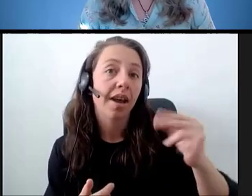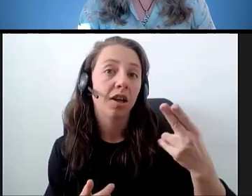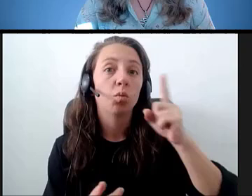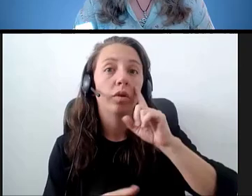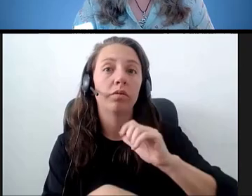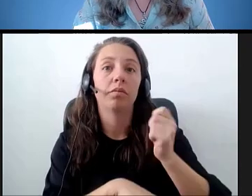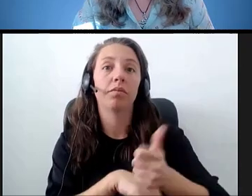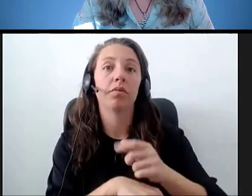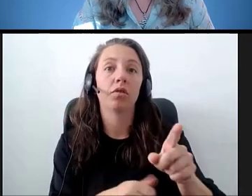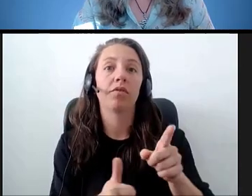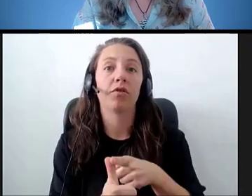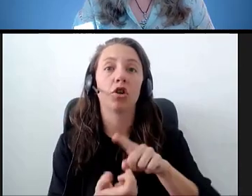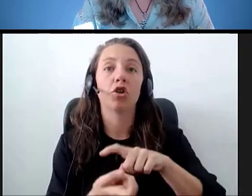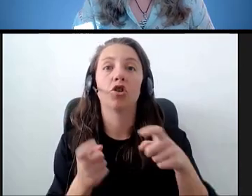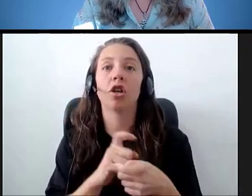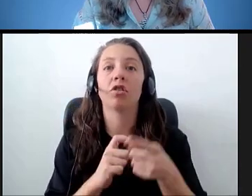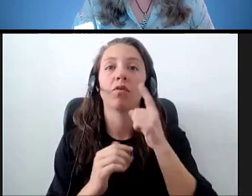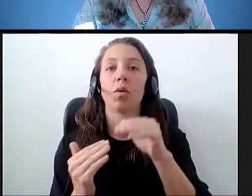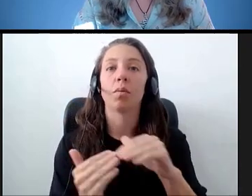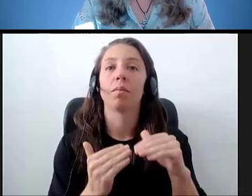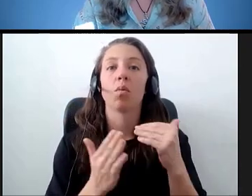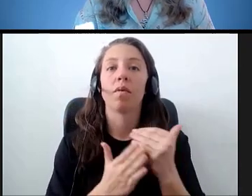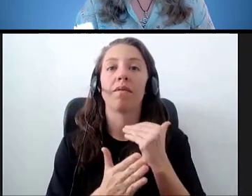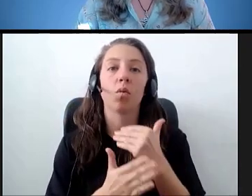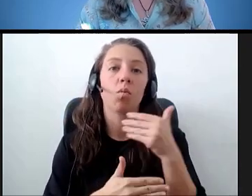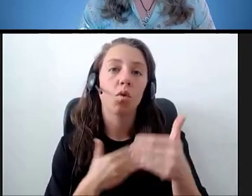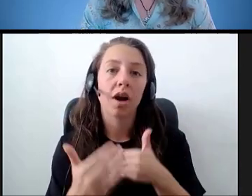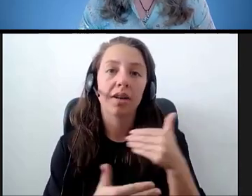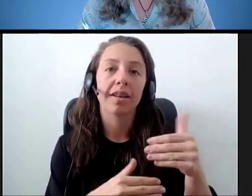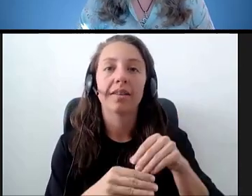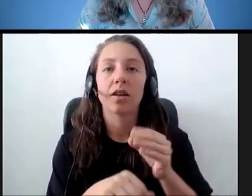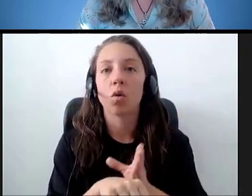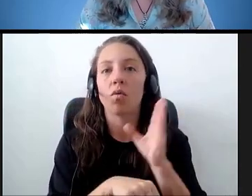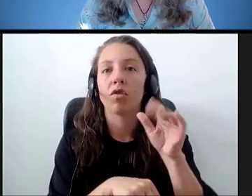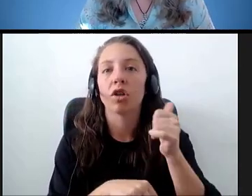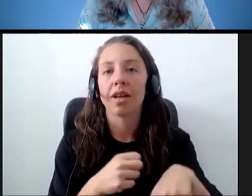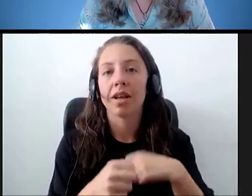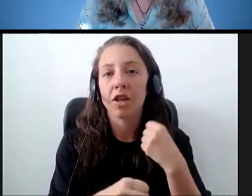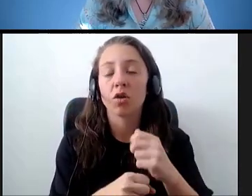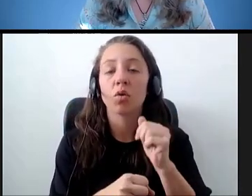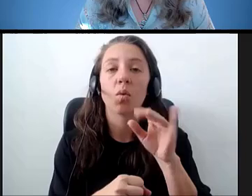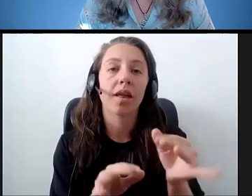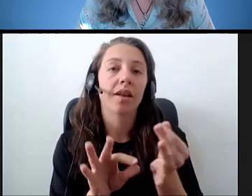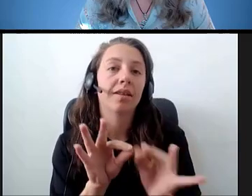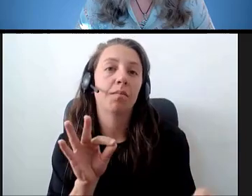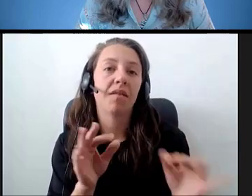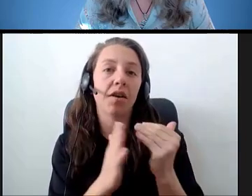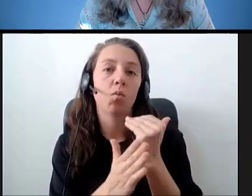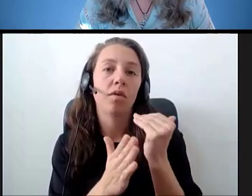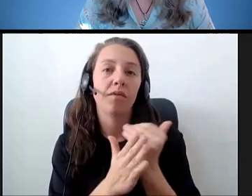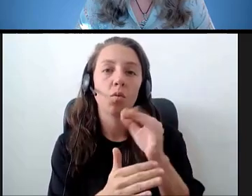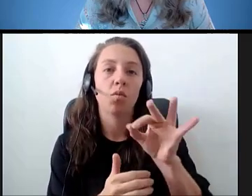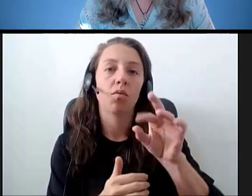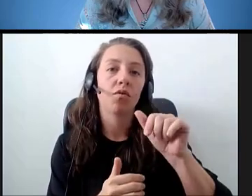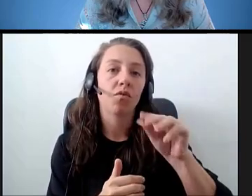to the peer review process in over a decade. A simplified review framework that will impact the peer review